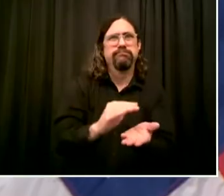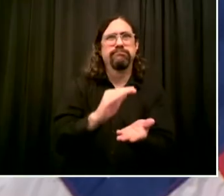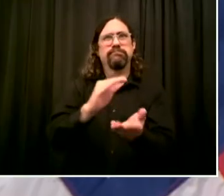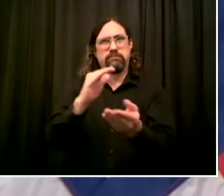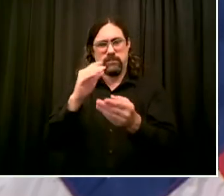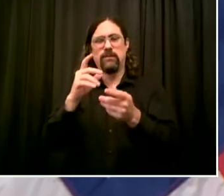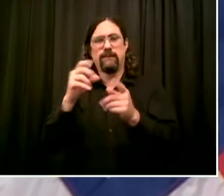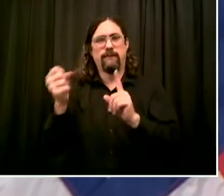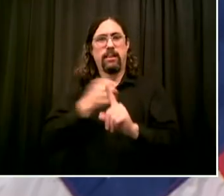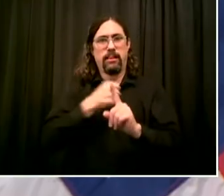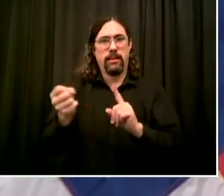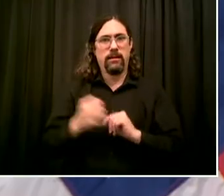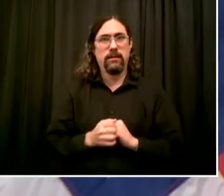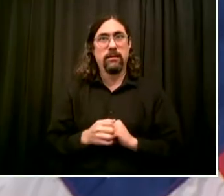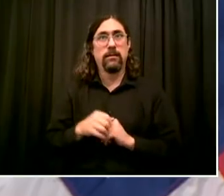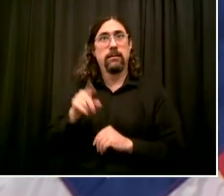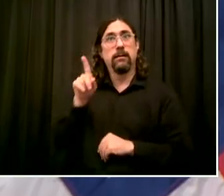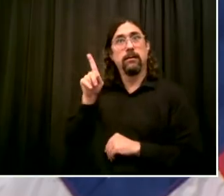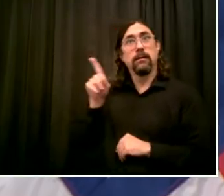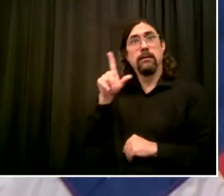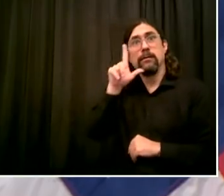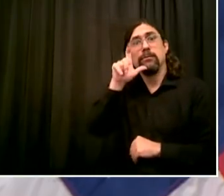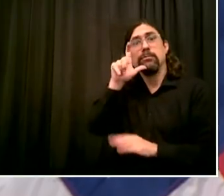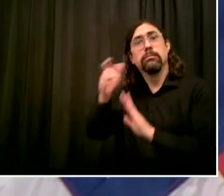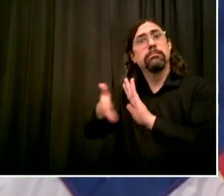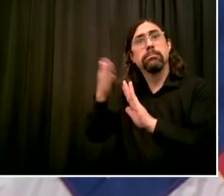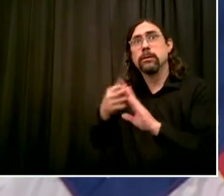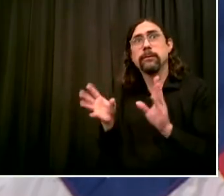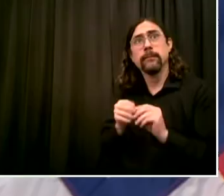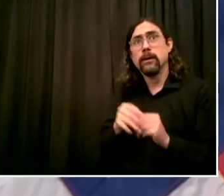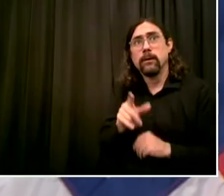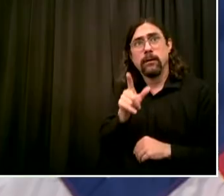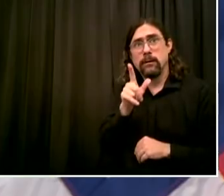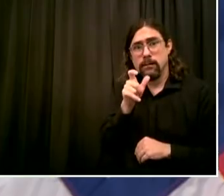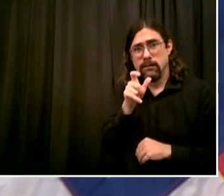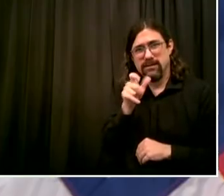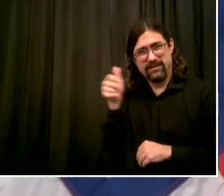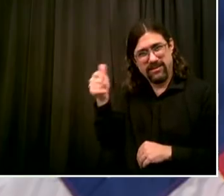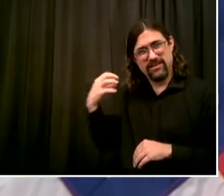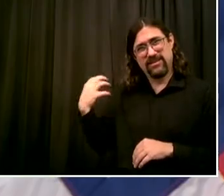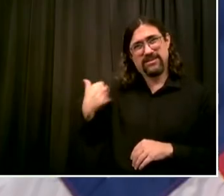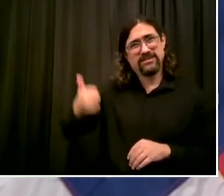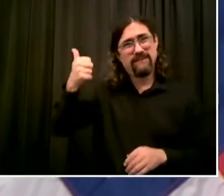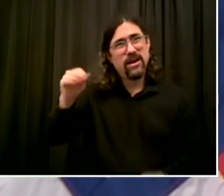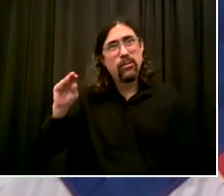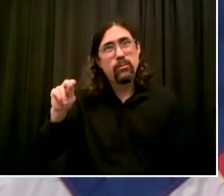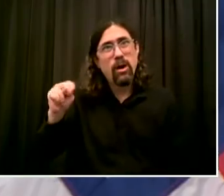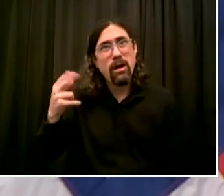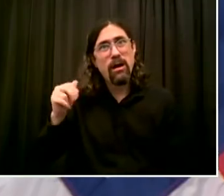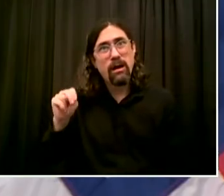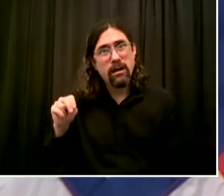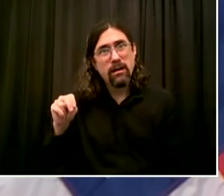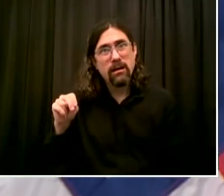MEETING AND WHO WAS SITTING RIG HTBEHIND THEM , HE WAS THE CHIEF AND A LIEUTENANT THAT S WAASULSATED